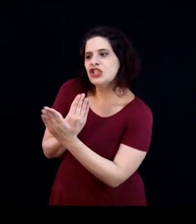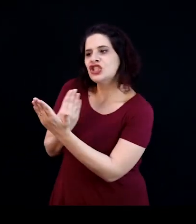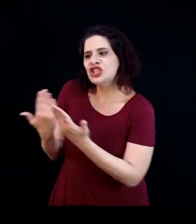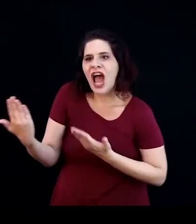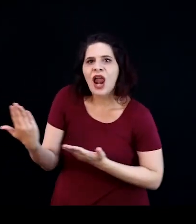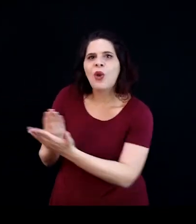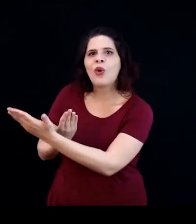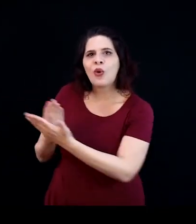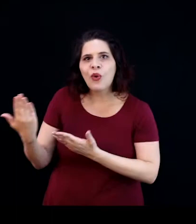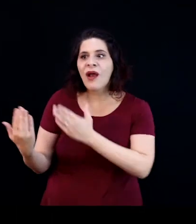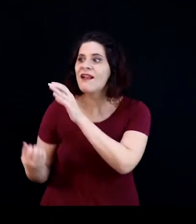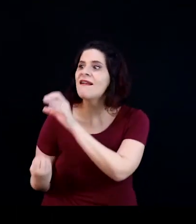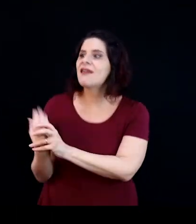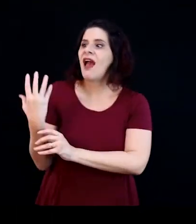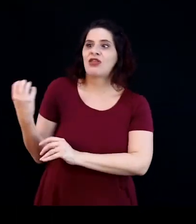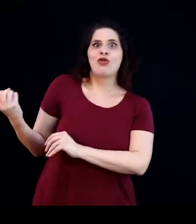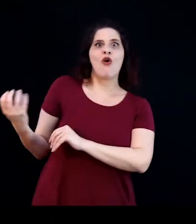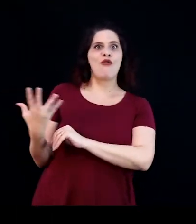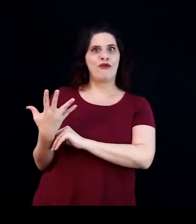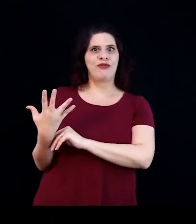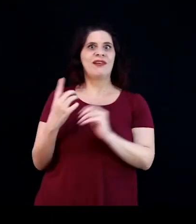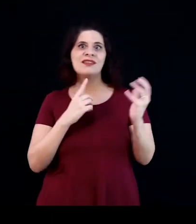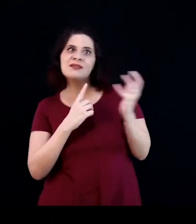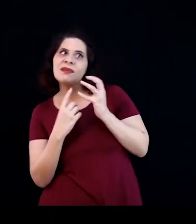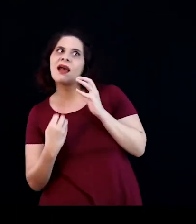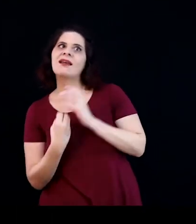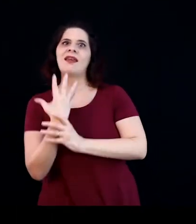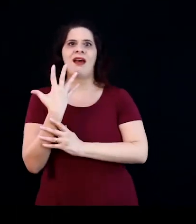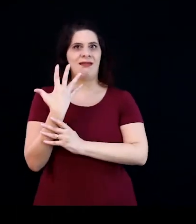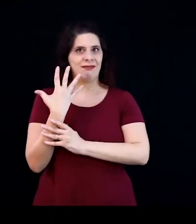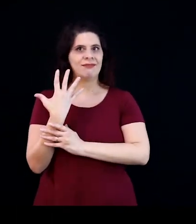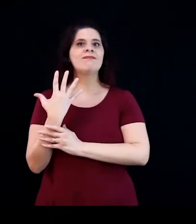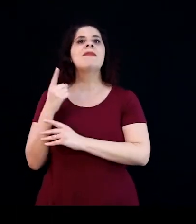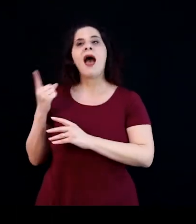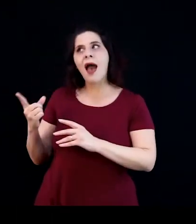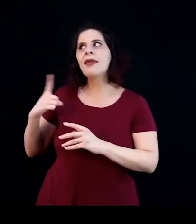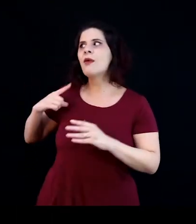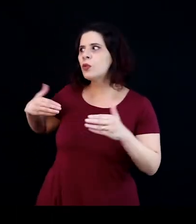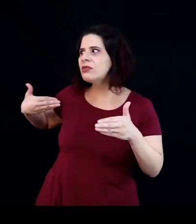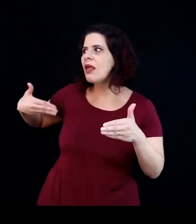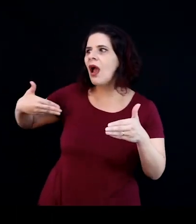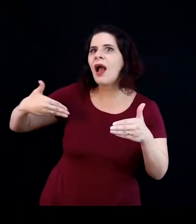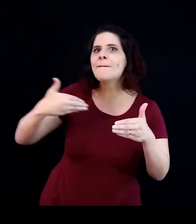And she began to think about this and she actually chose a very interesting path.